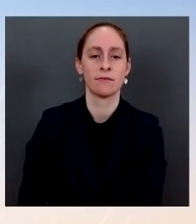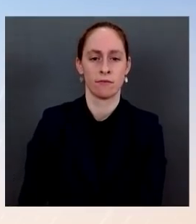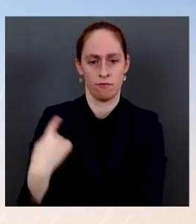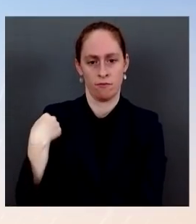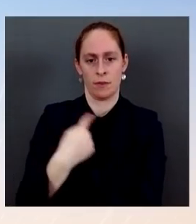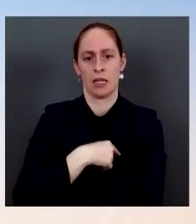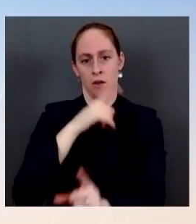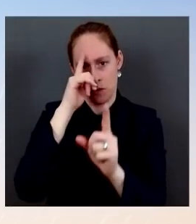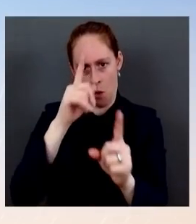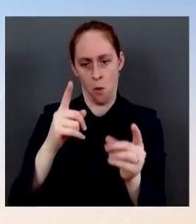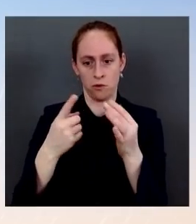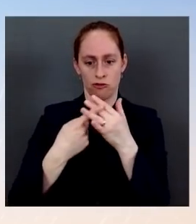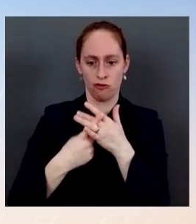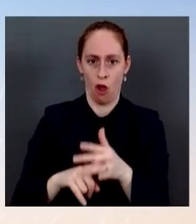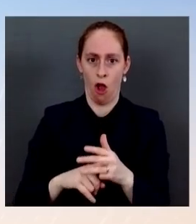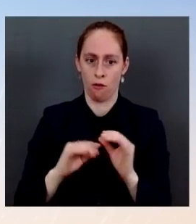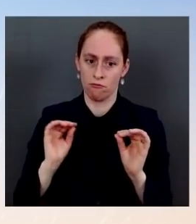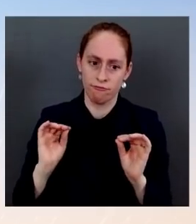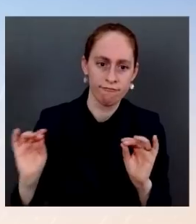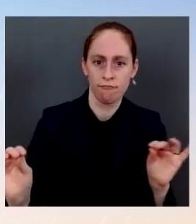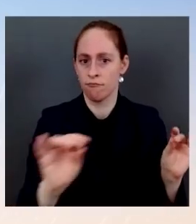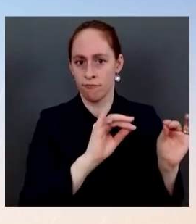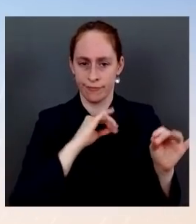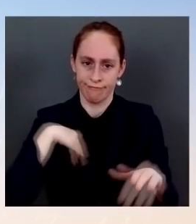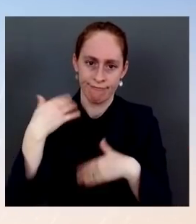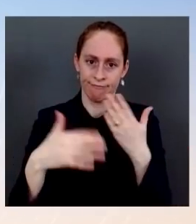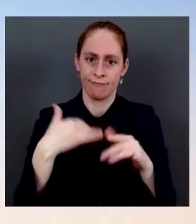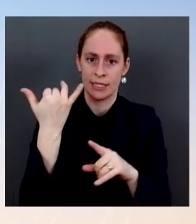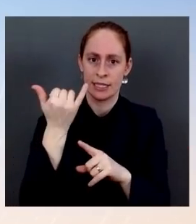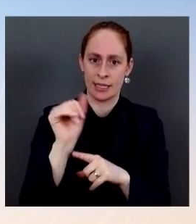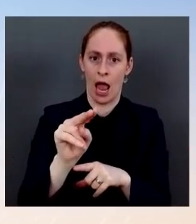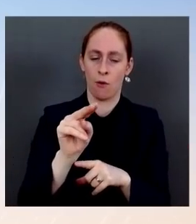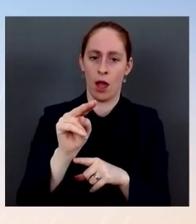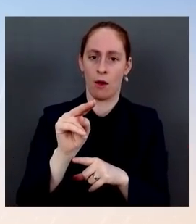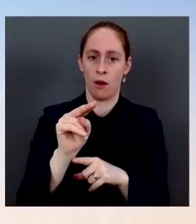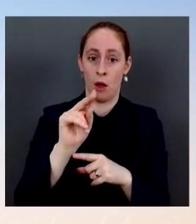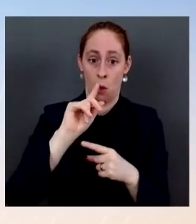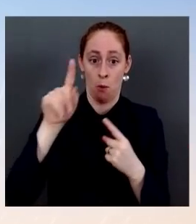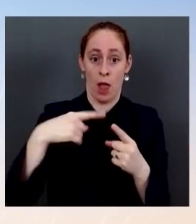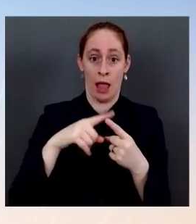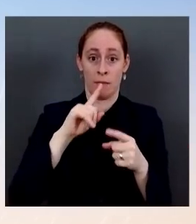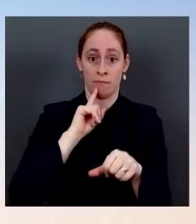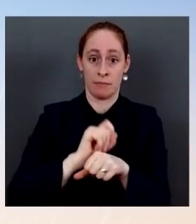but I will check with our team to see. The Press: Great. Also, some epidemiologists have criticized the administration